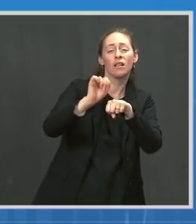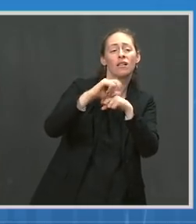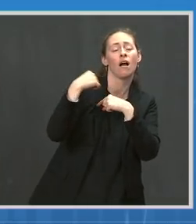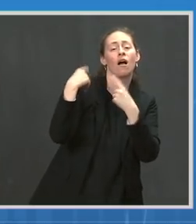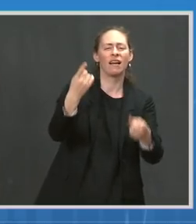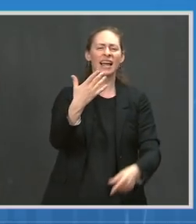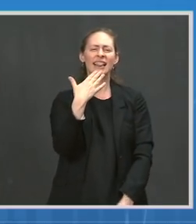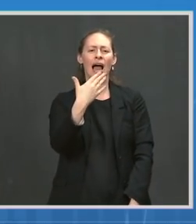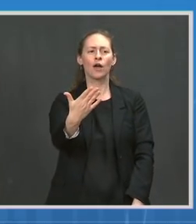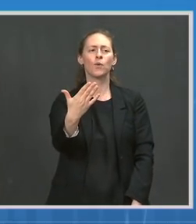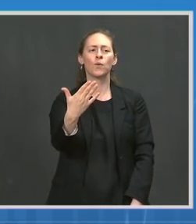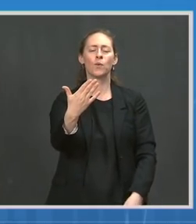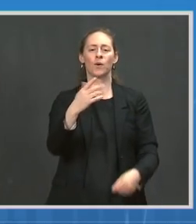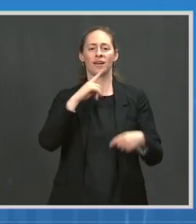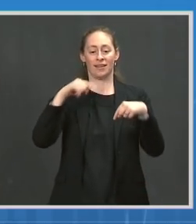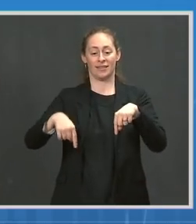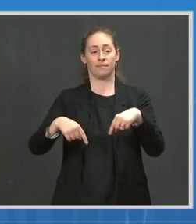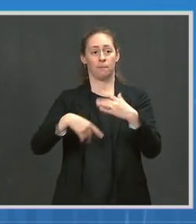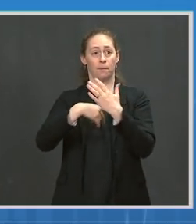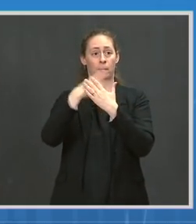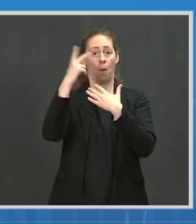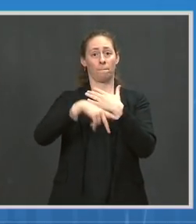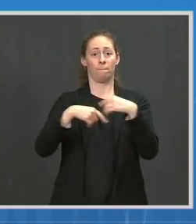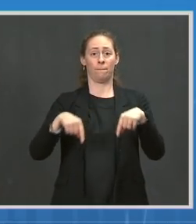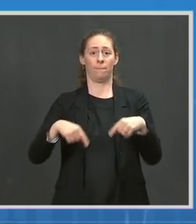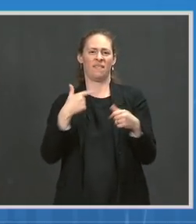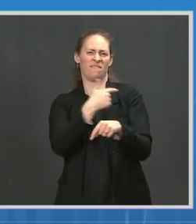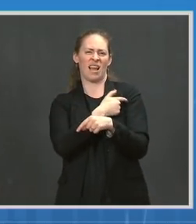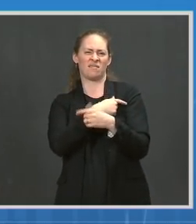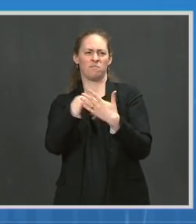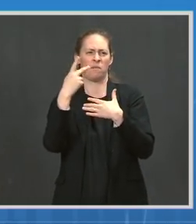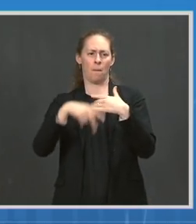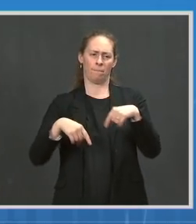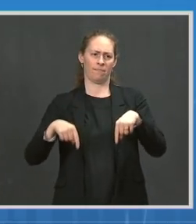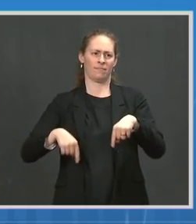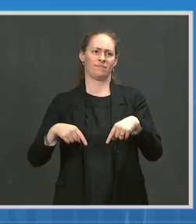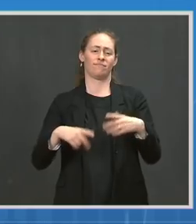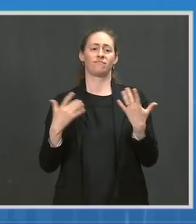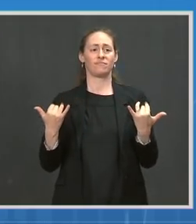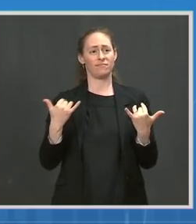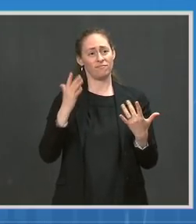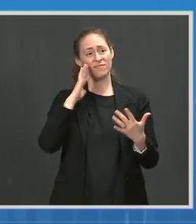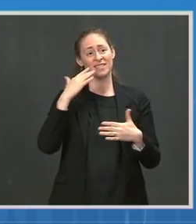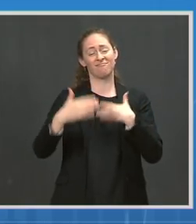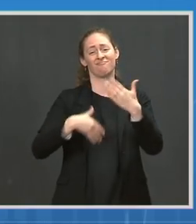will be what brings us out of the pandemic. And thanks to the President's whole-of-government,